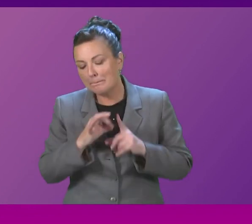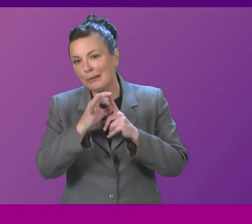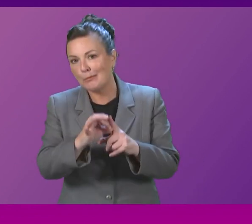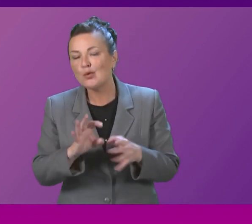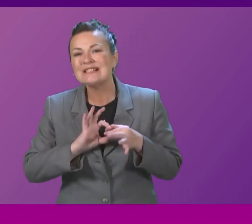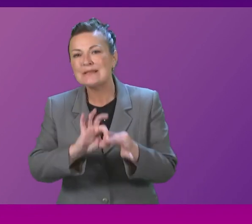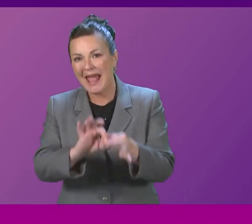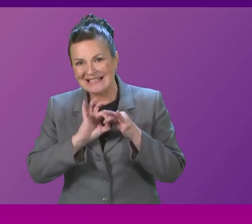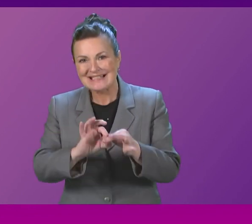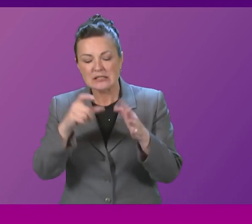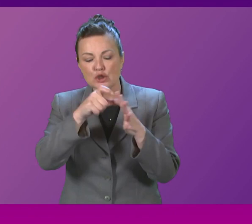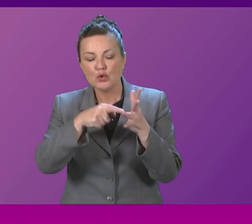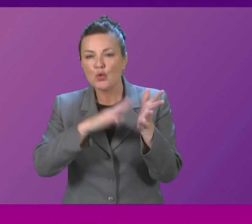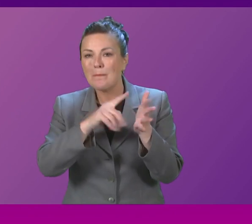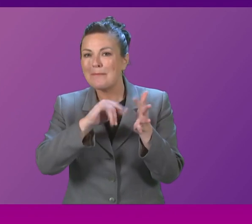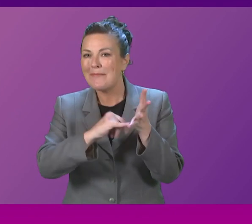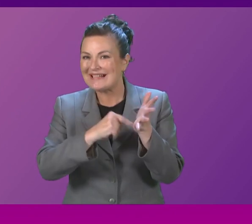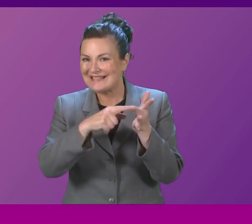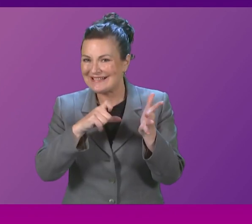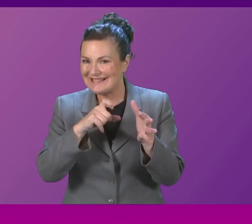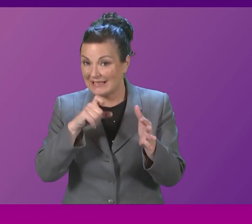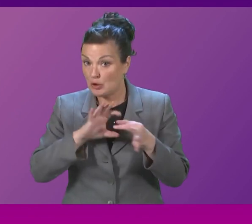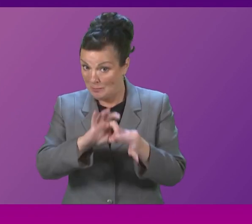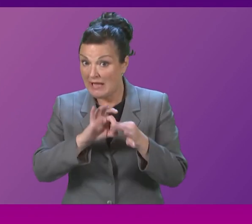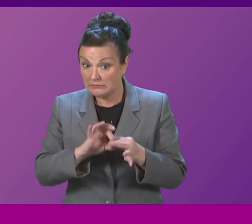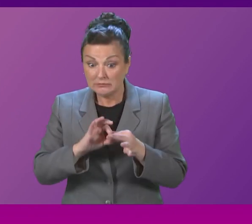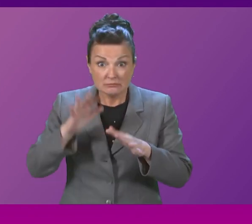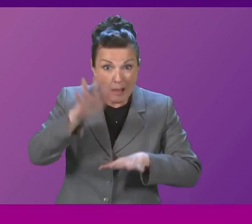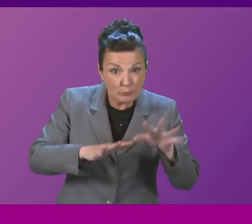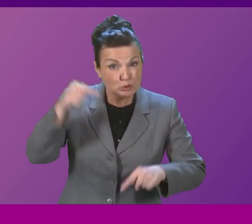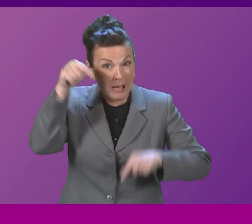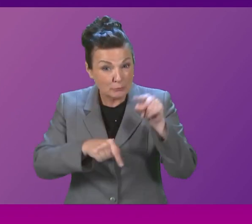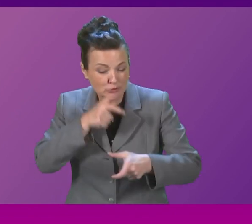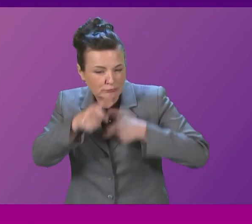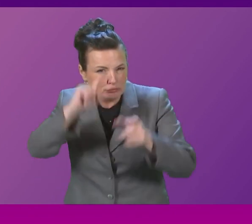the consultation has concluded, we will consider any proposals that would further our commitment